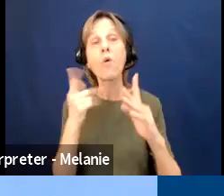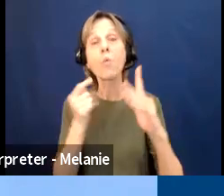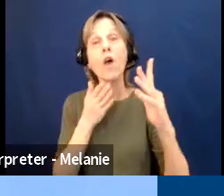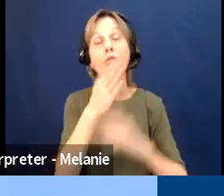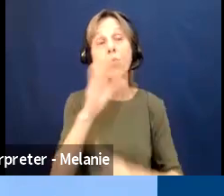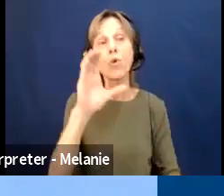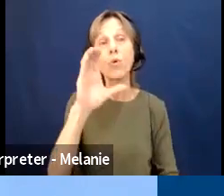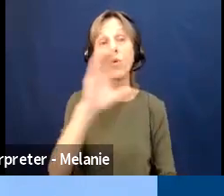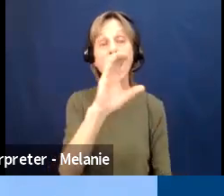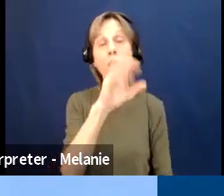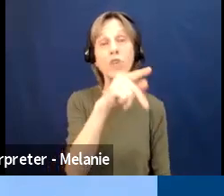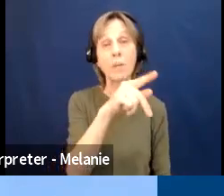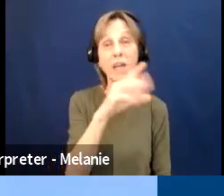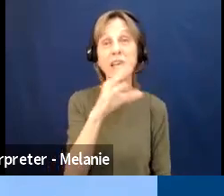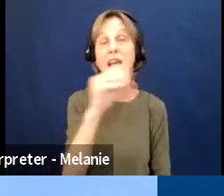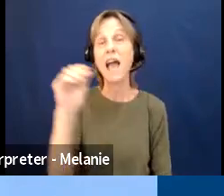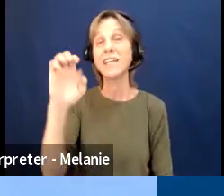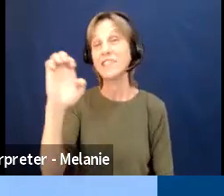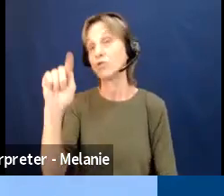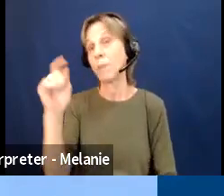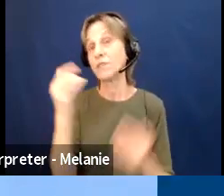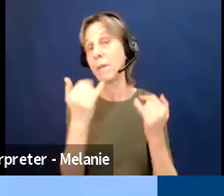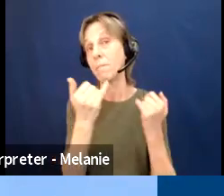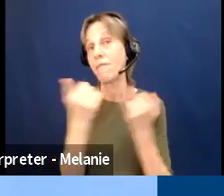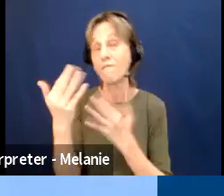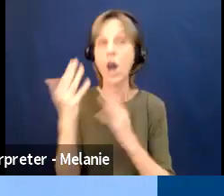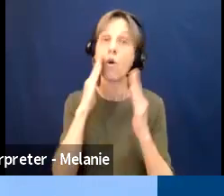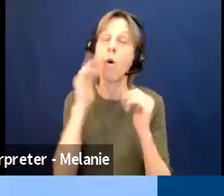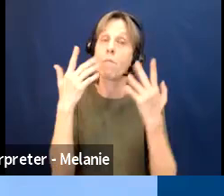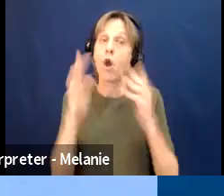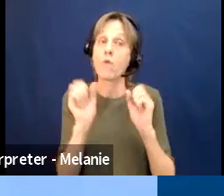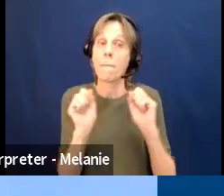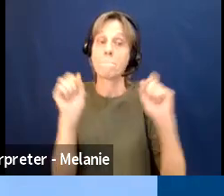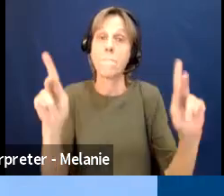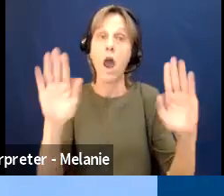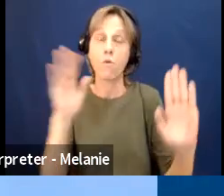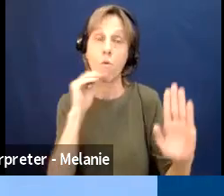already but just in case you hadn't or for other areas remember that this is a hazardous area right